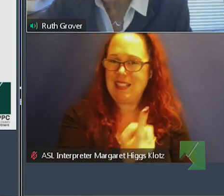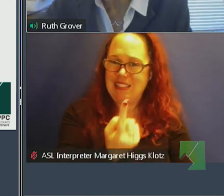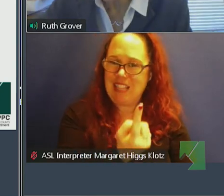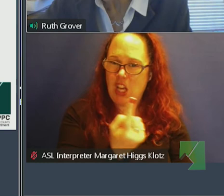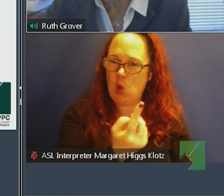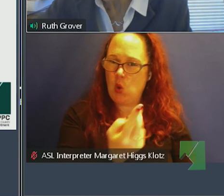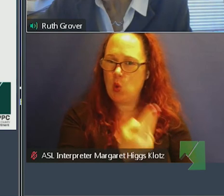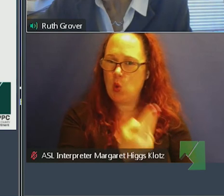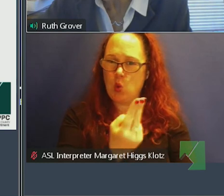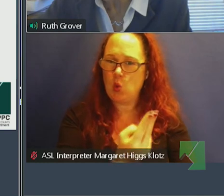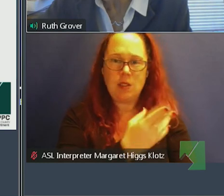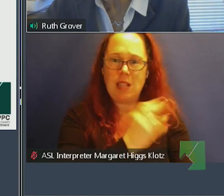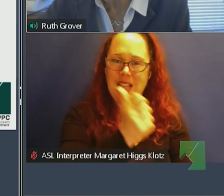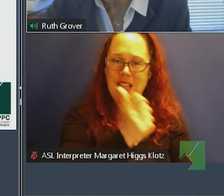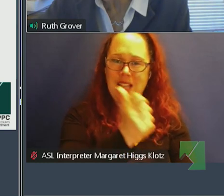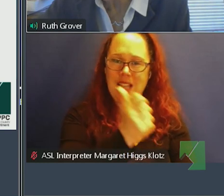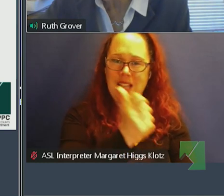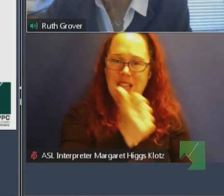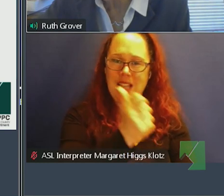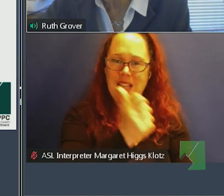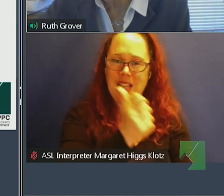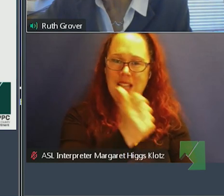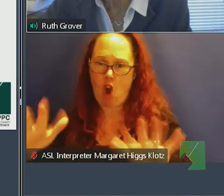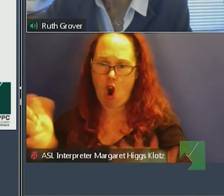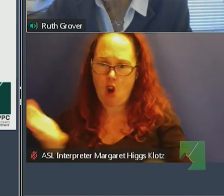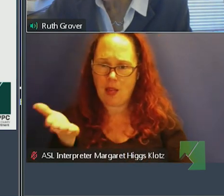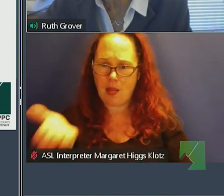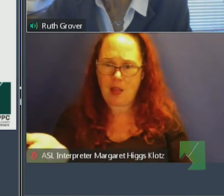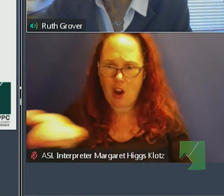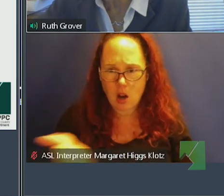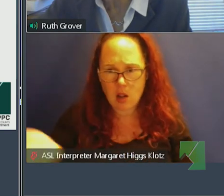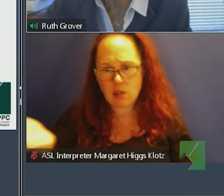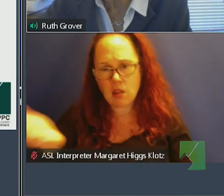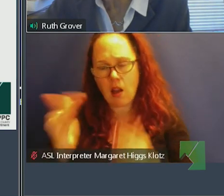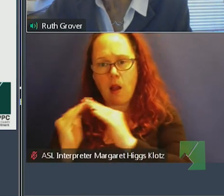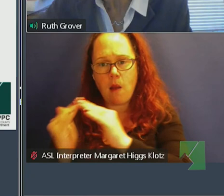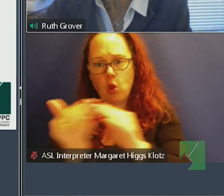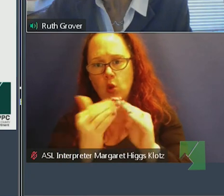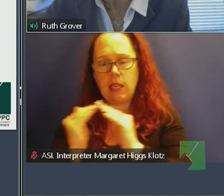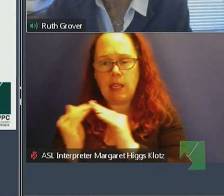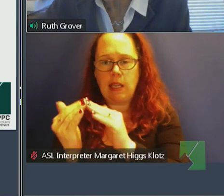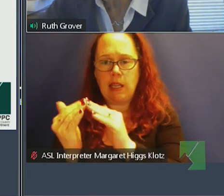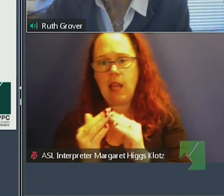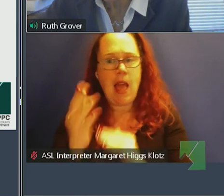compliments the other existing uses or would give rise to a more vital land use fabric.